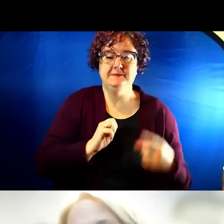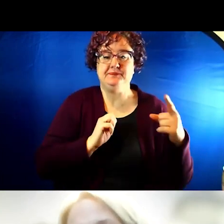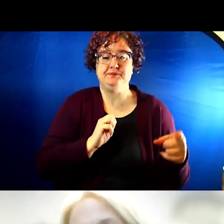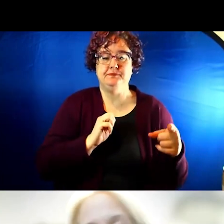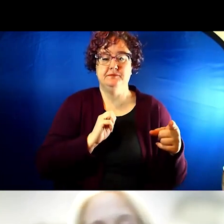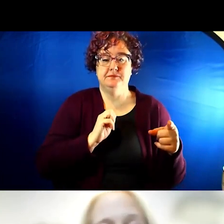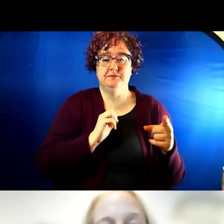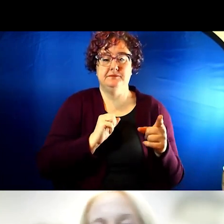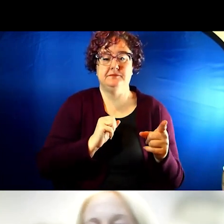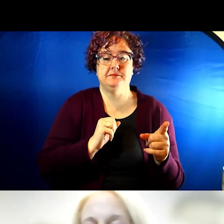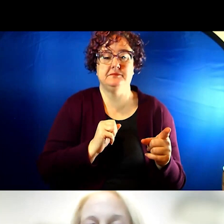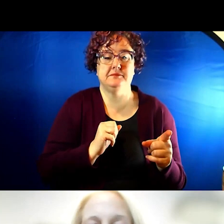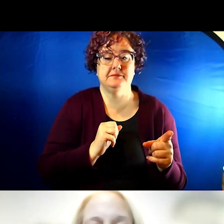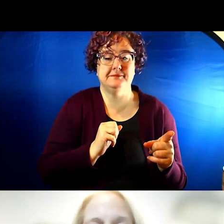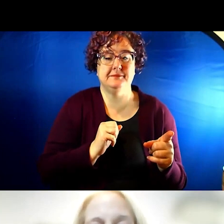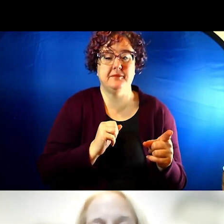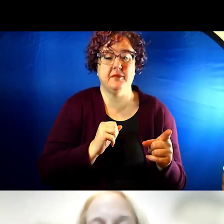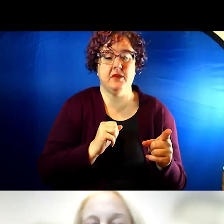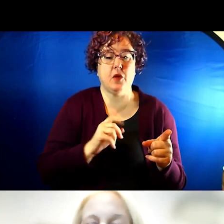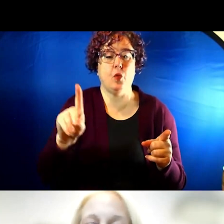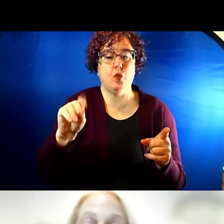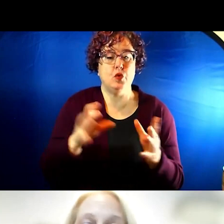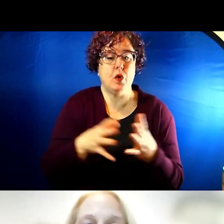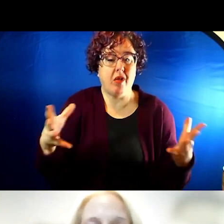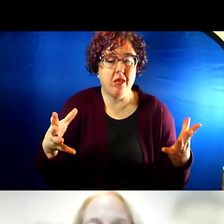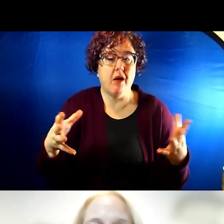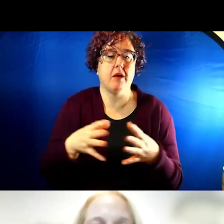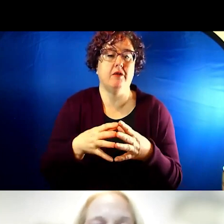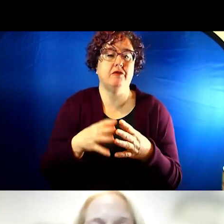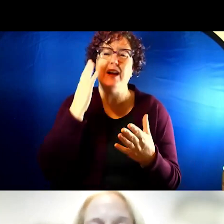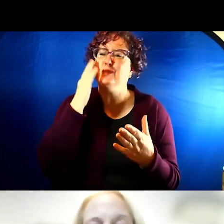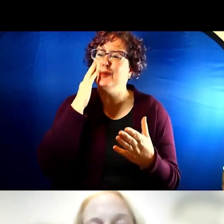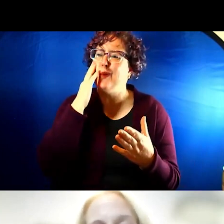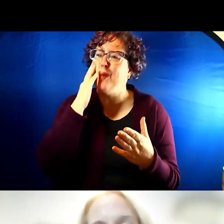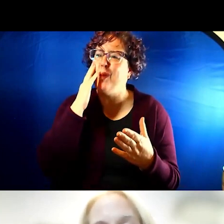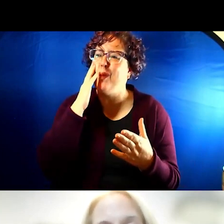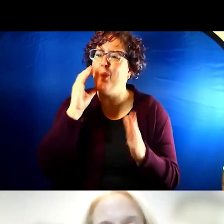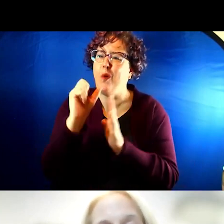AS YOU KNOW, OUR STATES ARE VERY DIFFERENT IN THE NUANCES AND WE